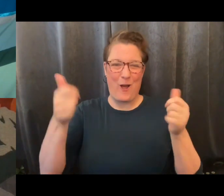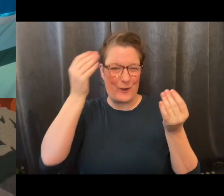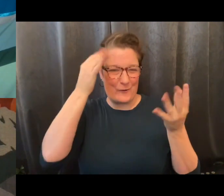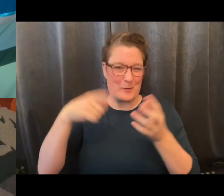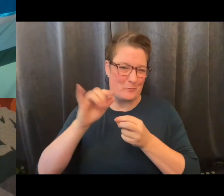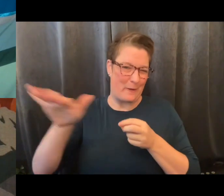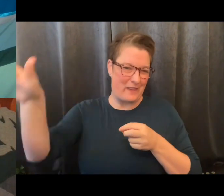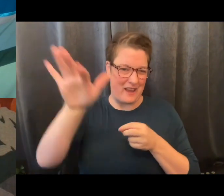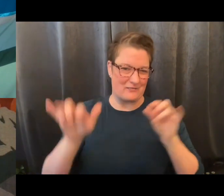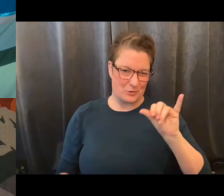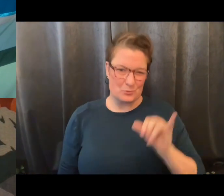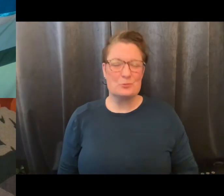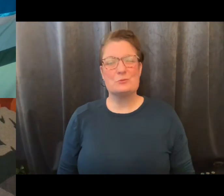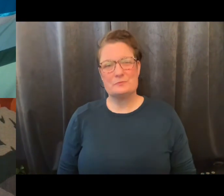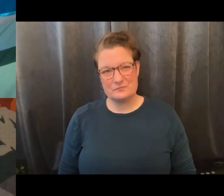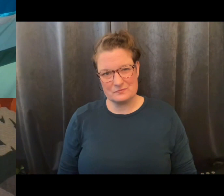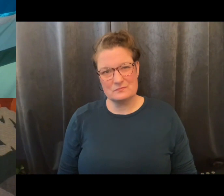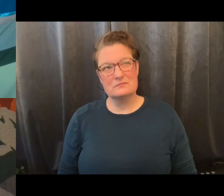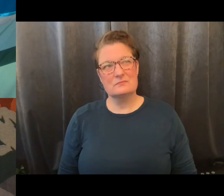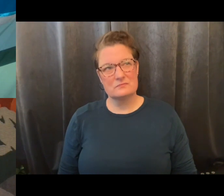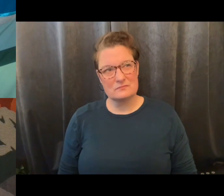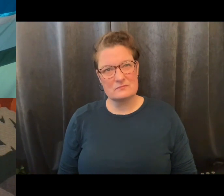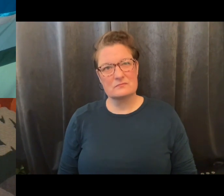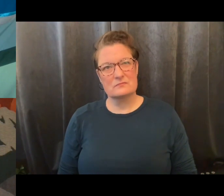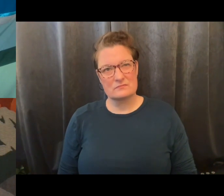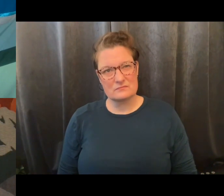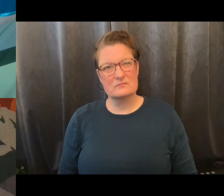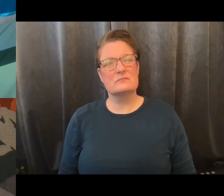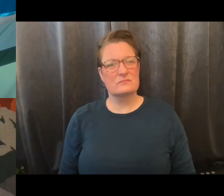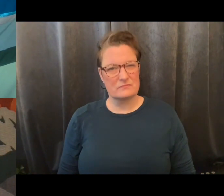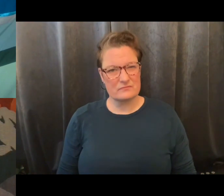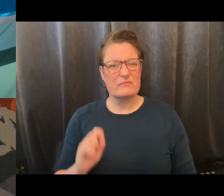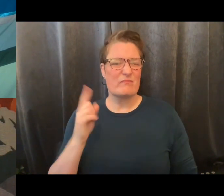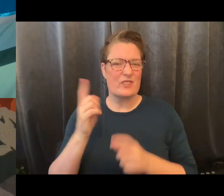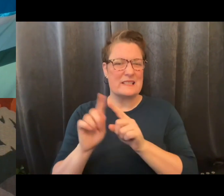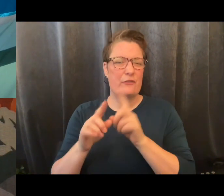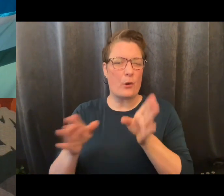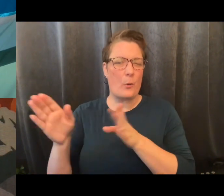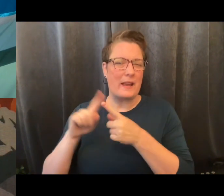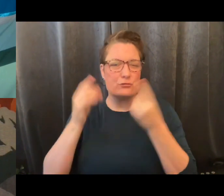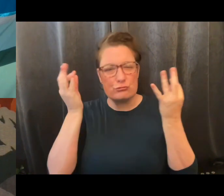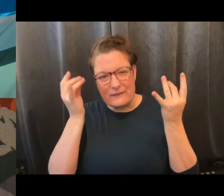Um, and just, yeah, it's just some ways to reflect and suggestions for daily